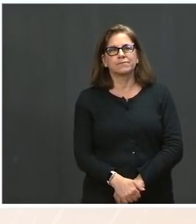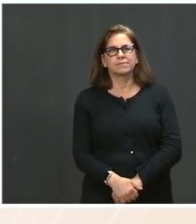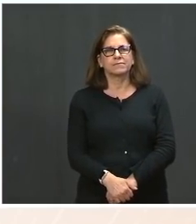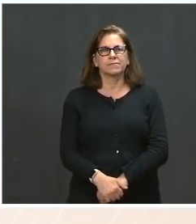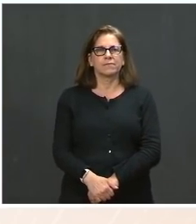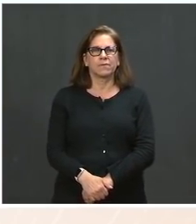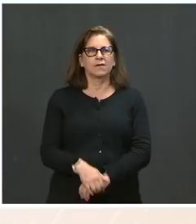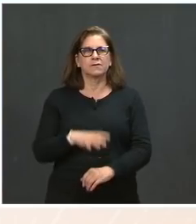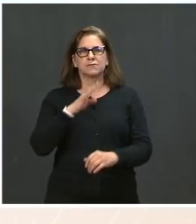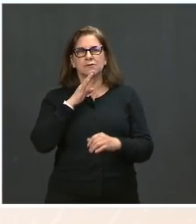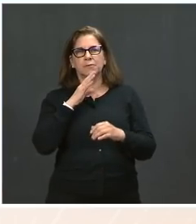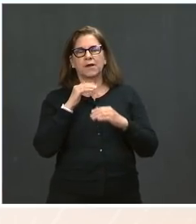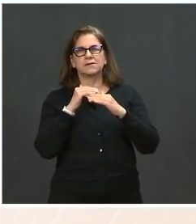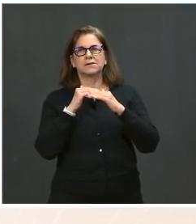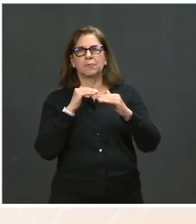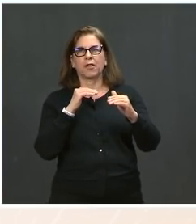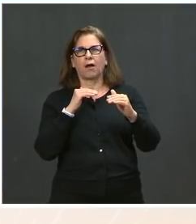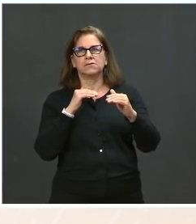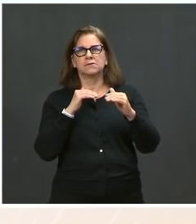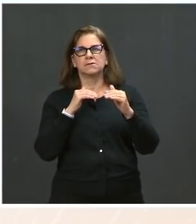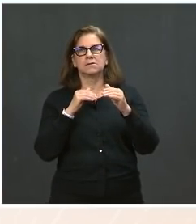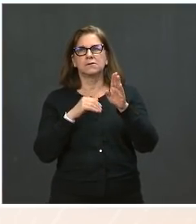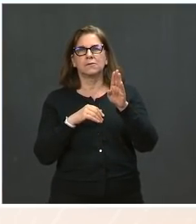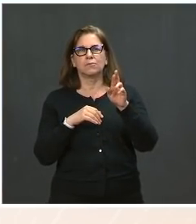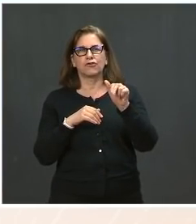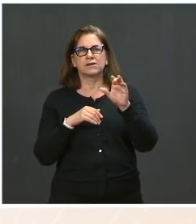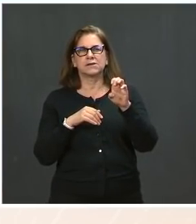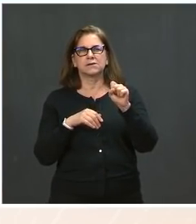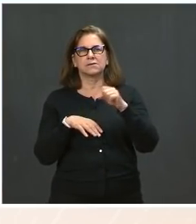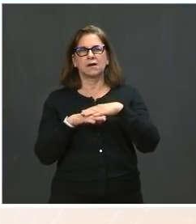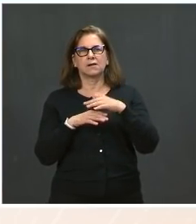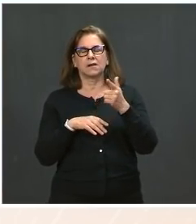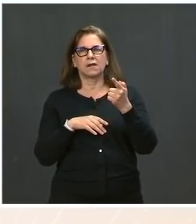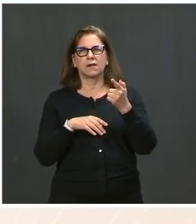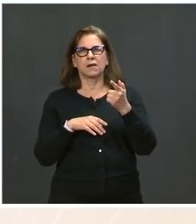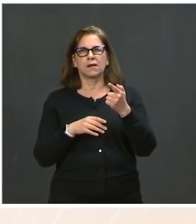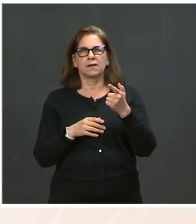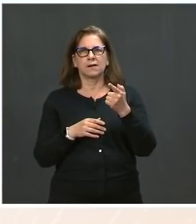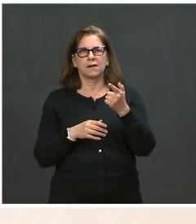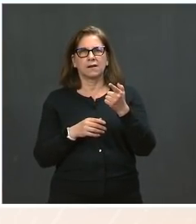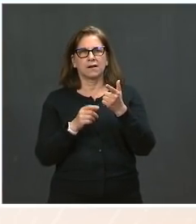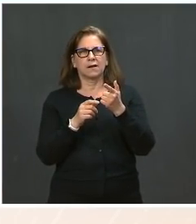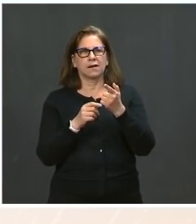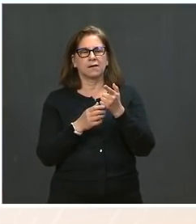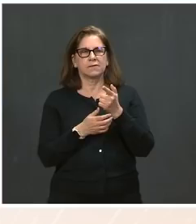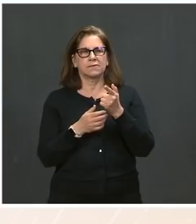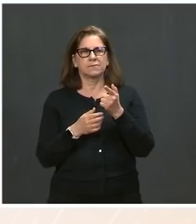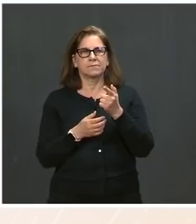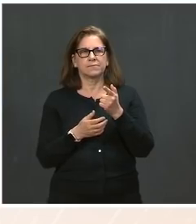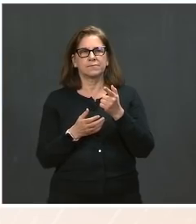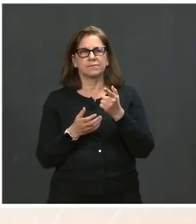what's the message to people who, you know, earlier on, before this was an issue -- law-abiding folks,